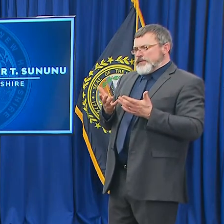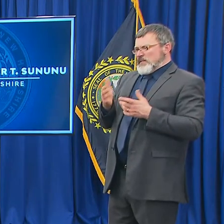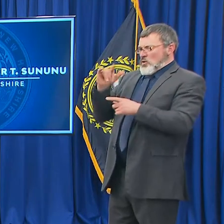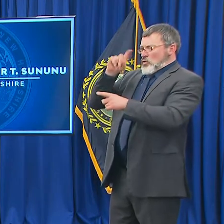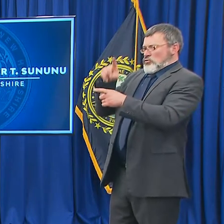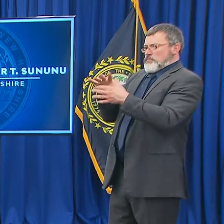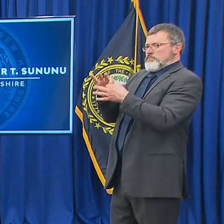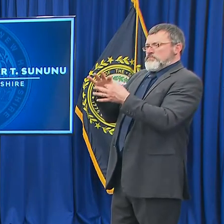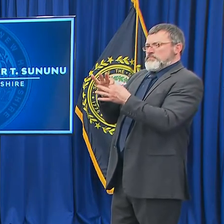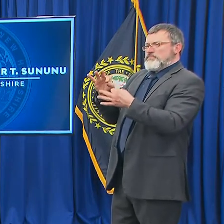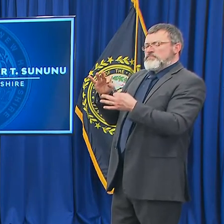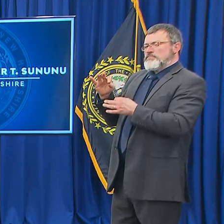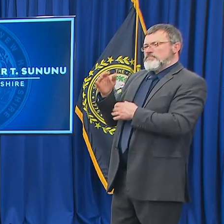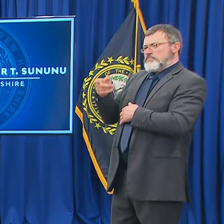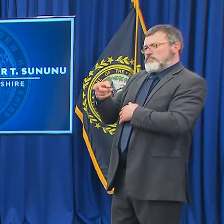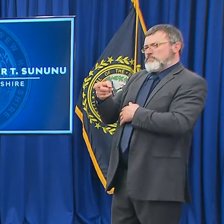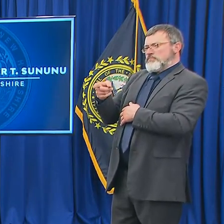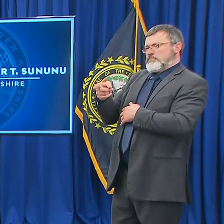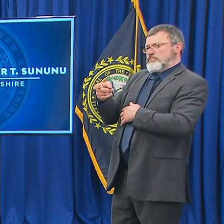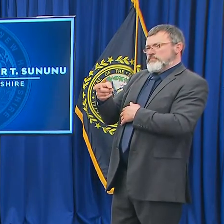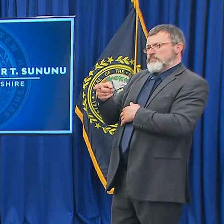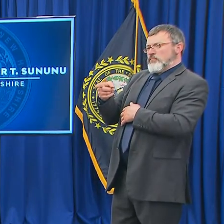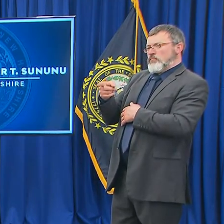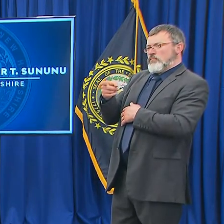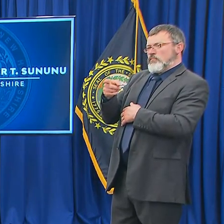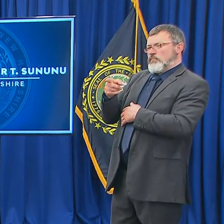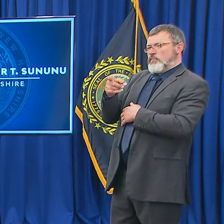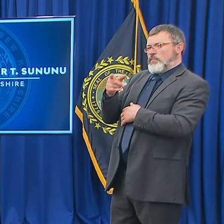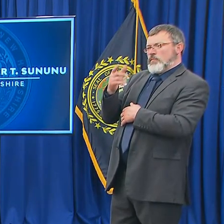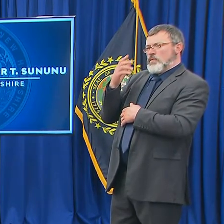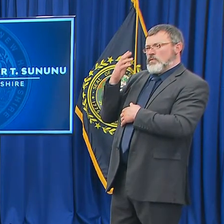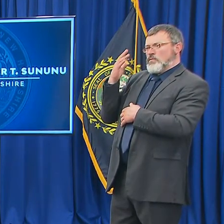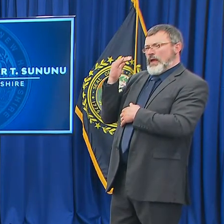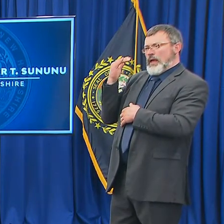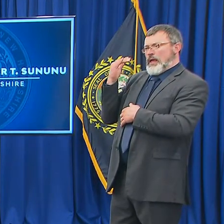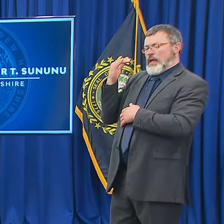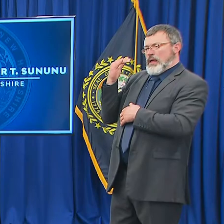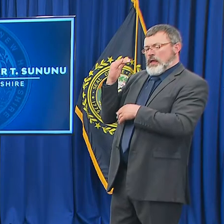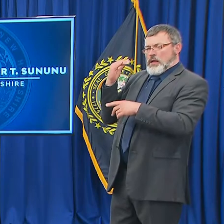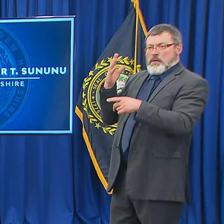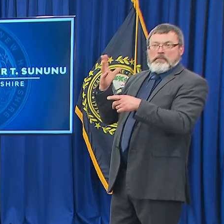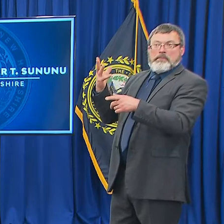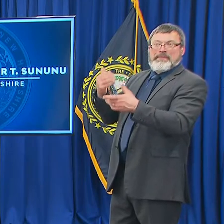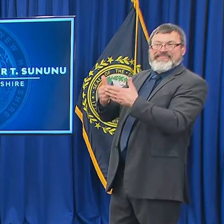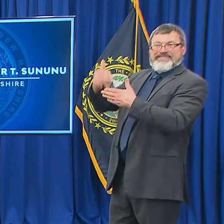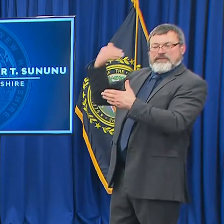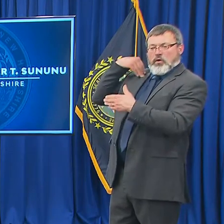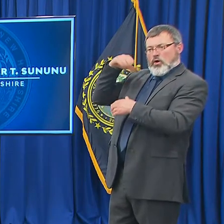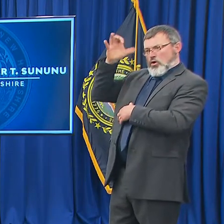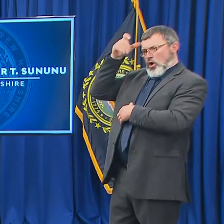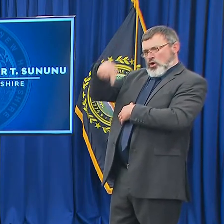There is no patient zero in this second search every single state in this country is going through exactly what we're going through.